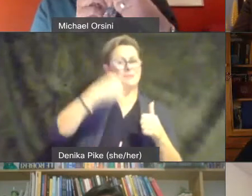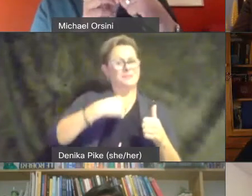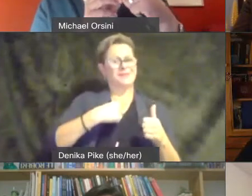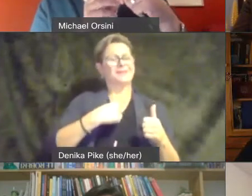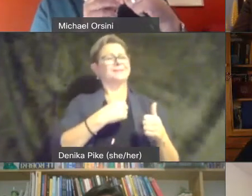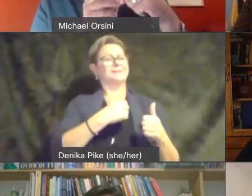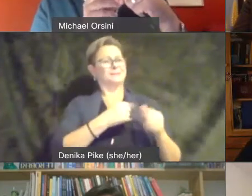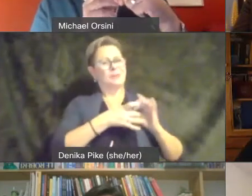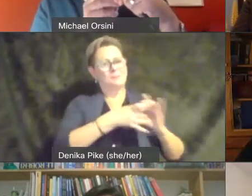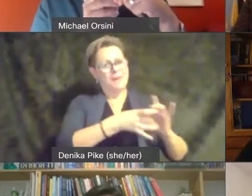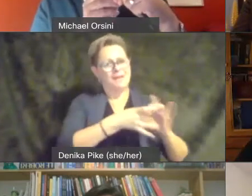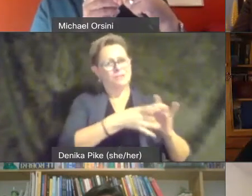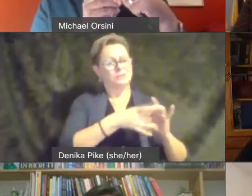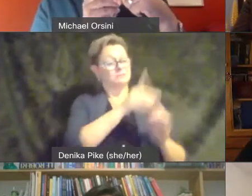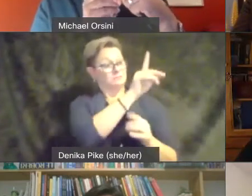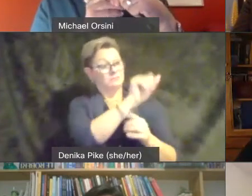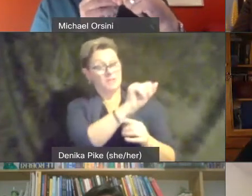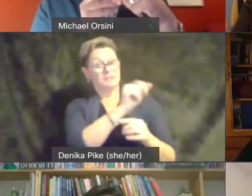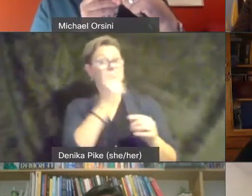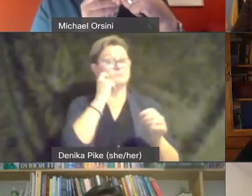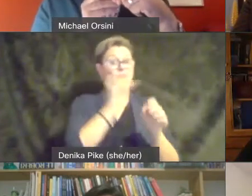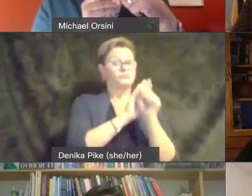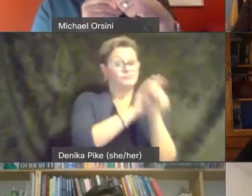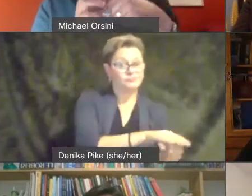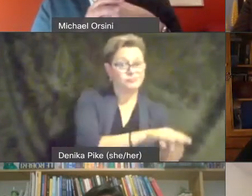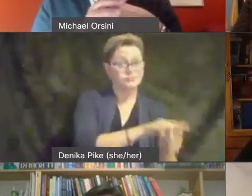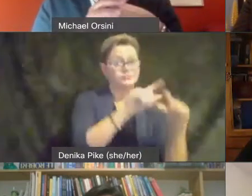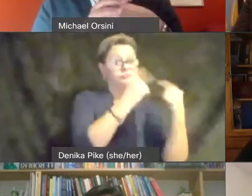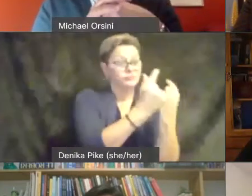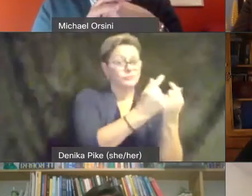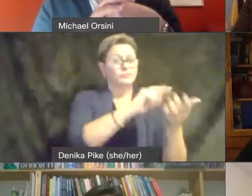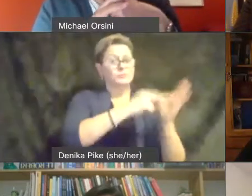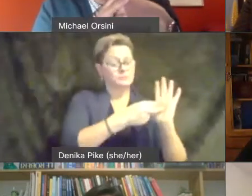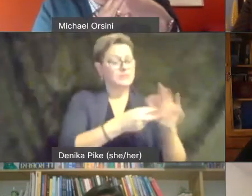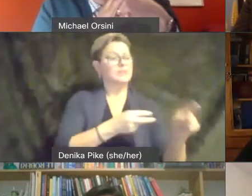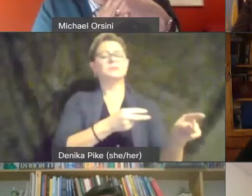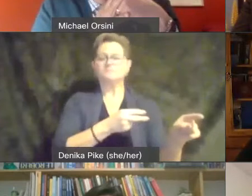That disabled racialized, black, or indigenous people our right to be suspicious of all this compassion talk.